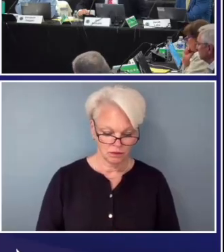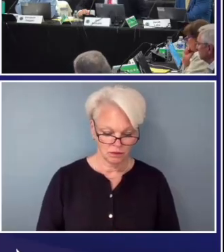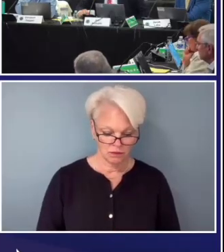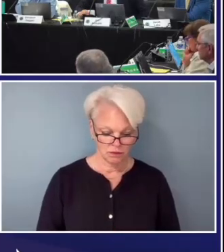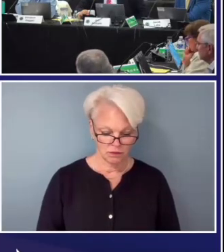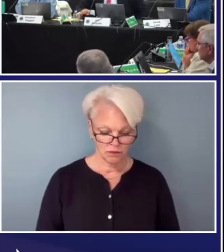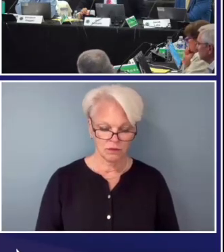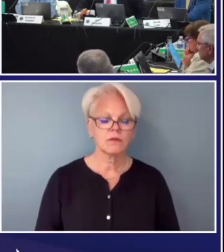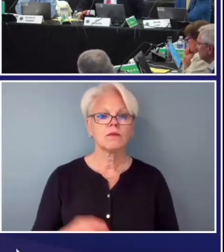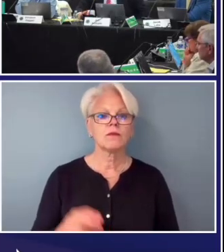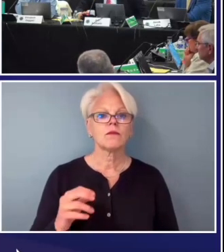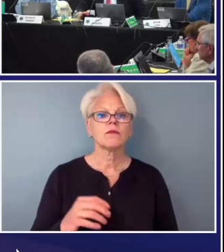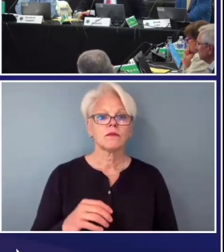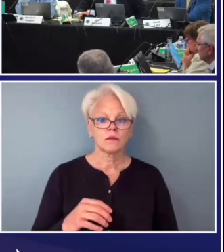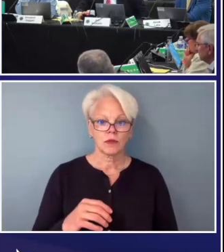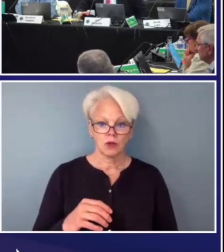In Casey, no discussion there. moved to the next one.